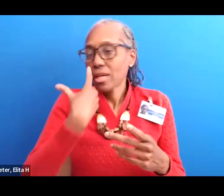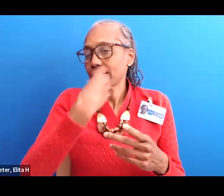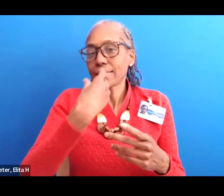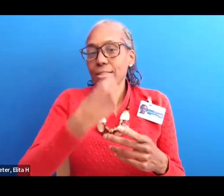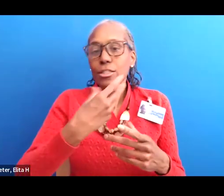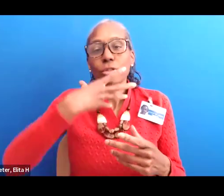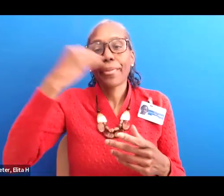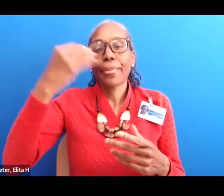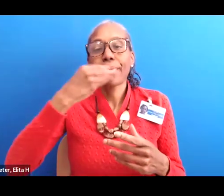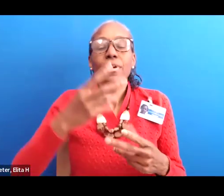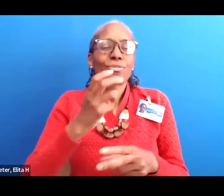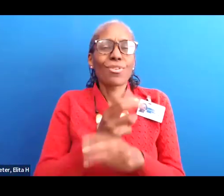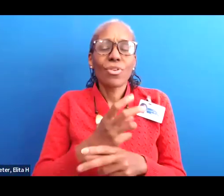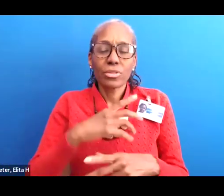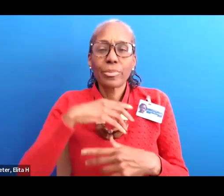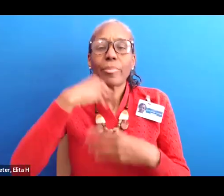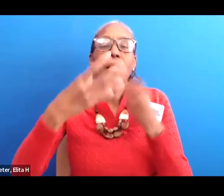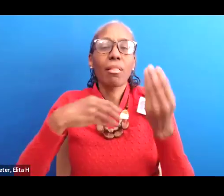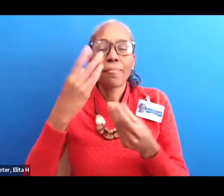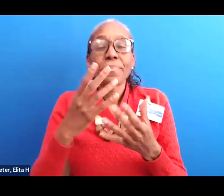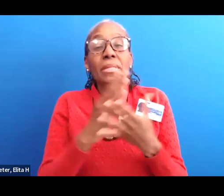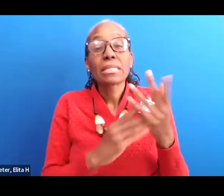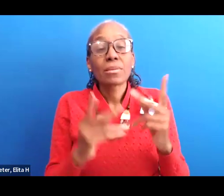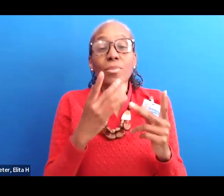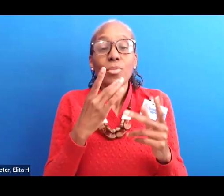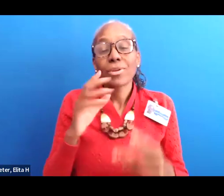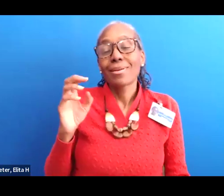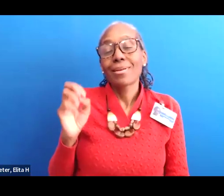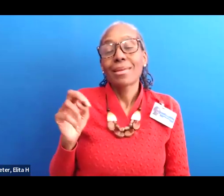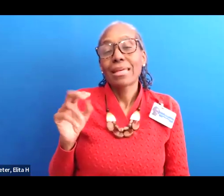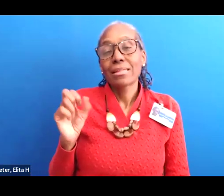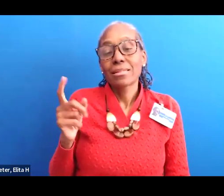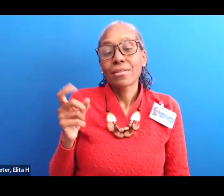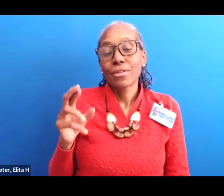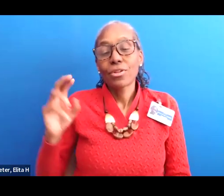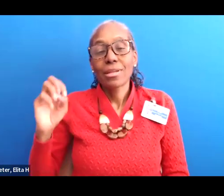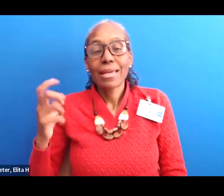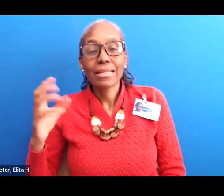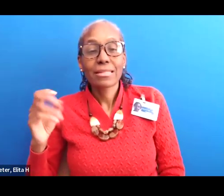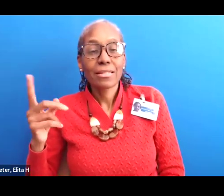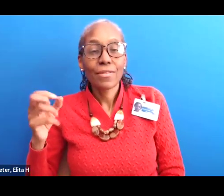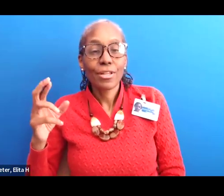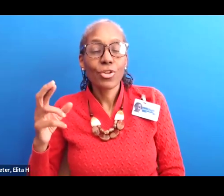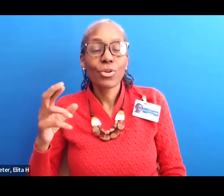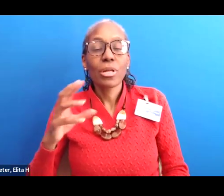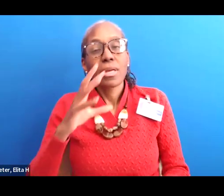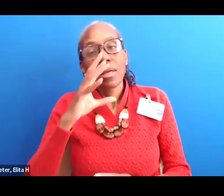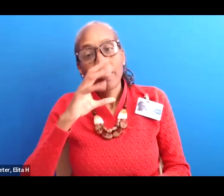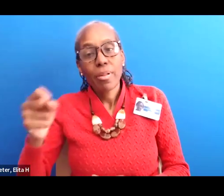It can just be hard on them. Some people will get an insufflator, exsufflator, and it kind of pulls the phlegm out of your body.